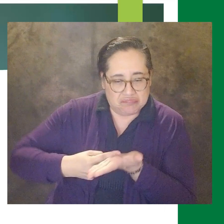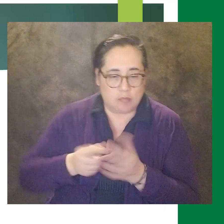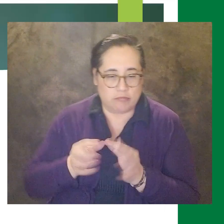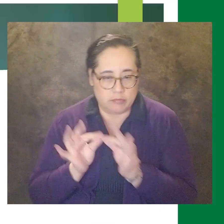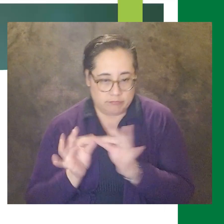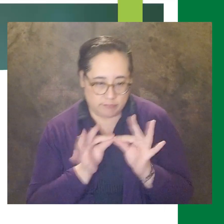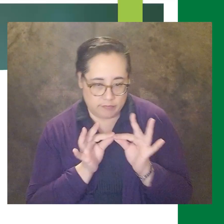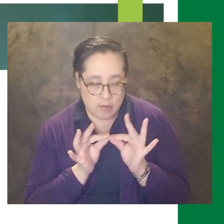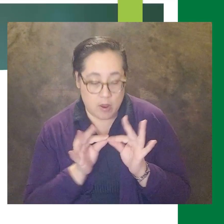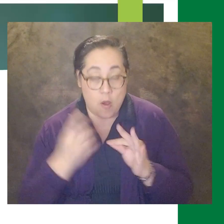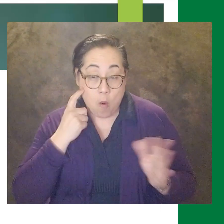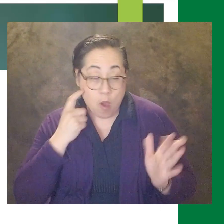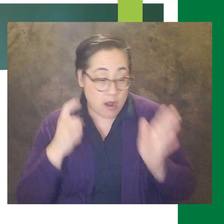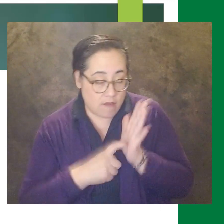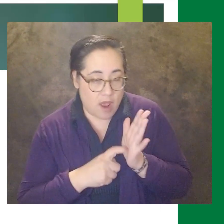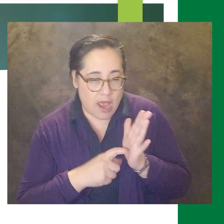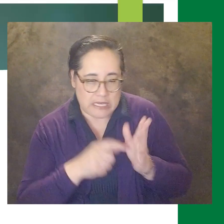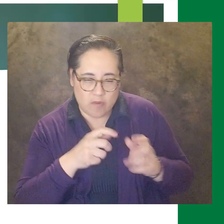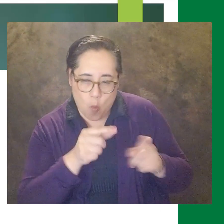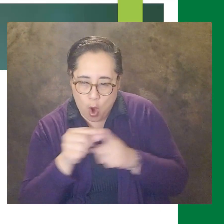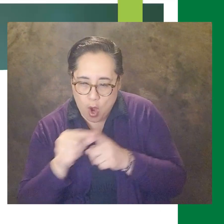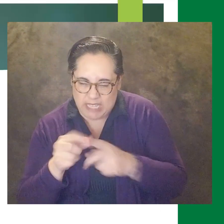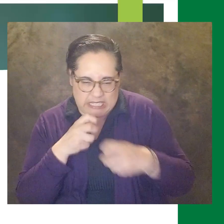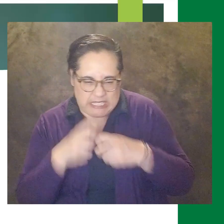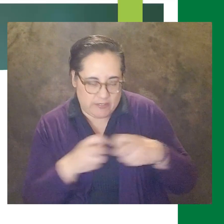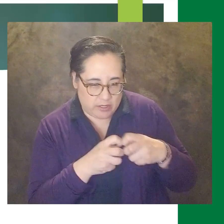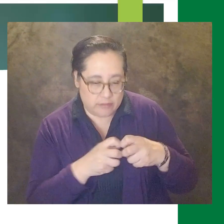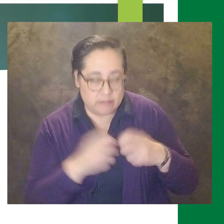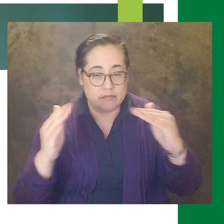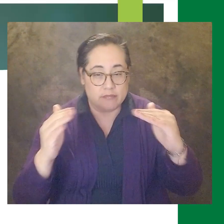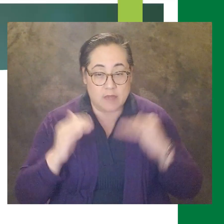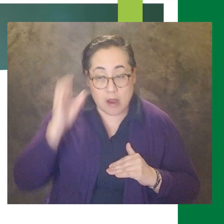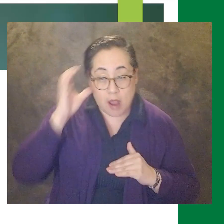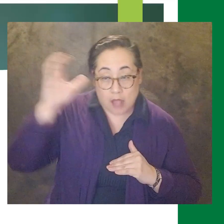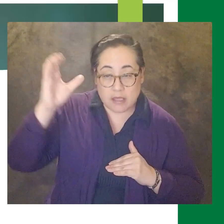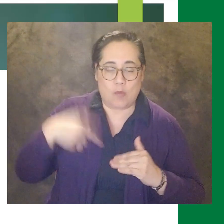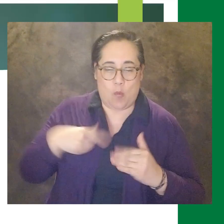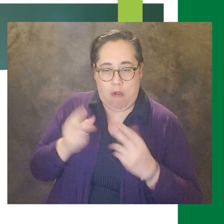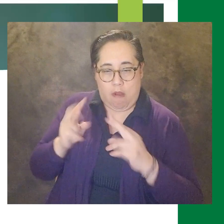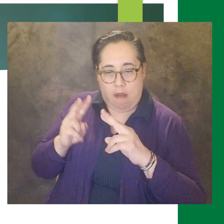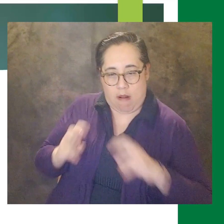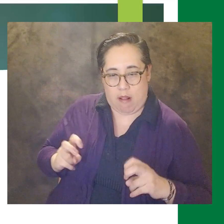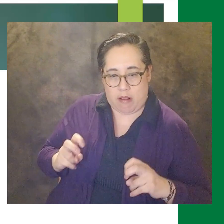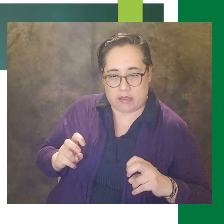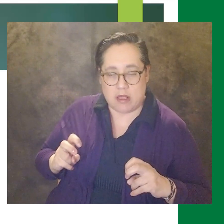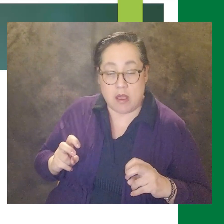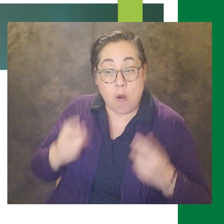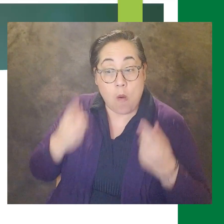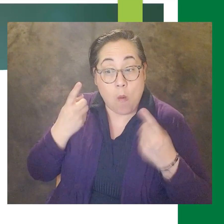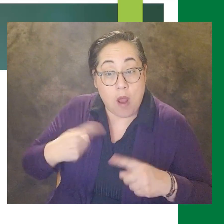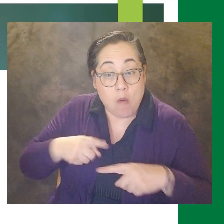and we analyzed concepts. When we held back to analyze words in class,